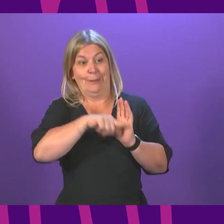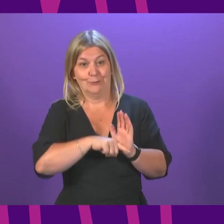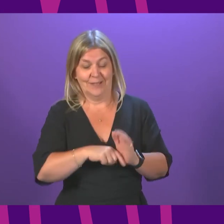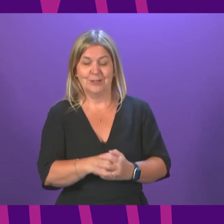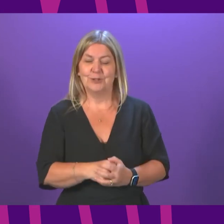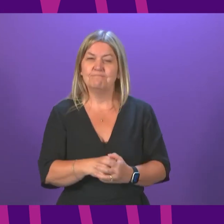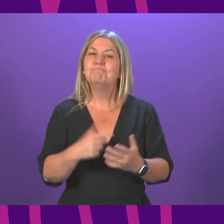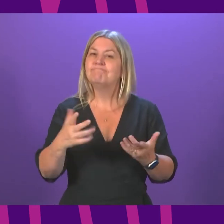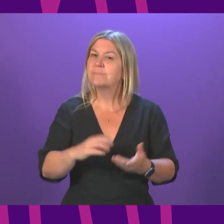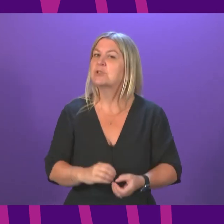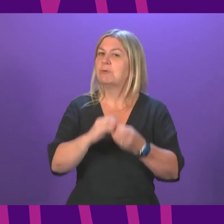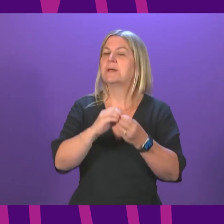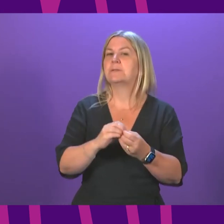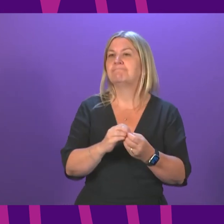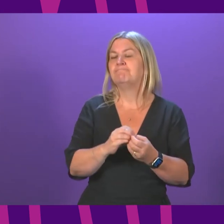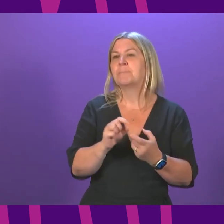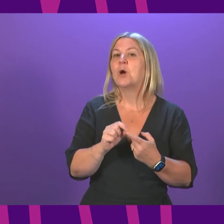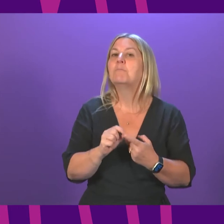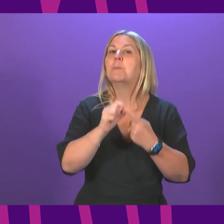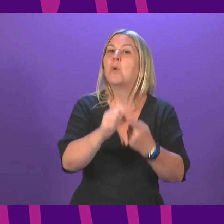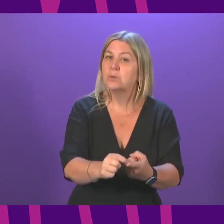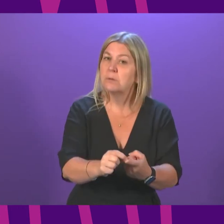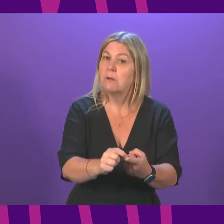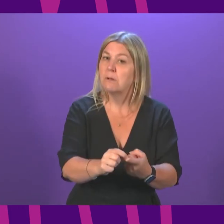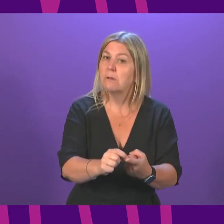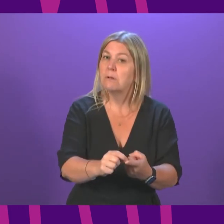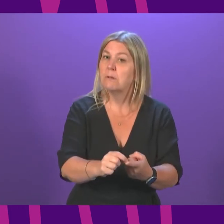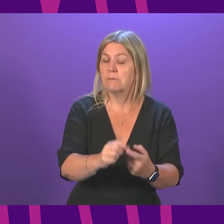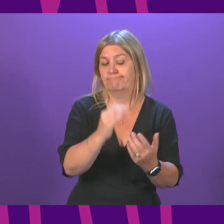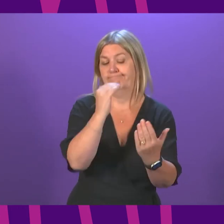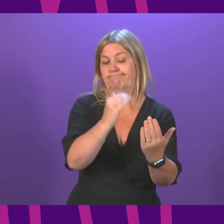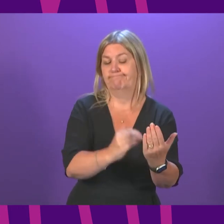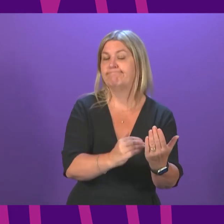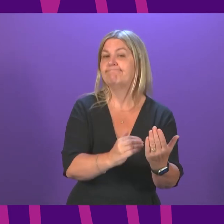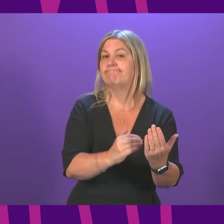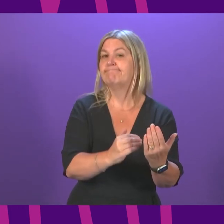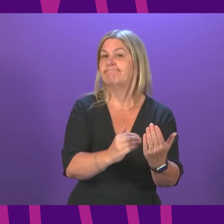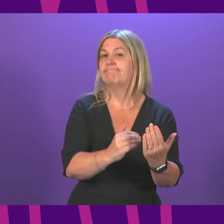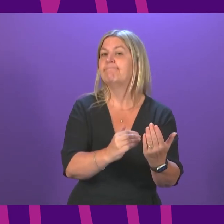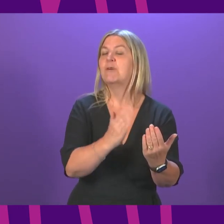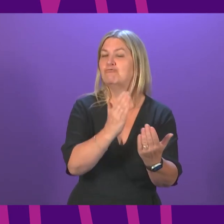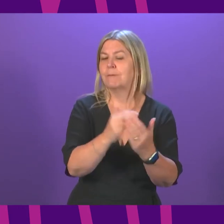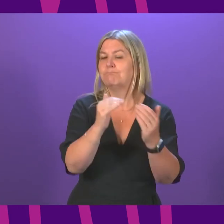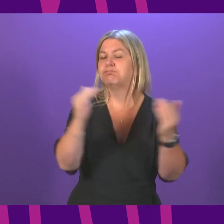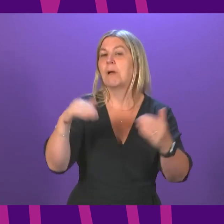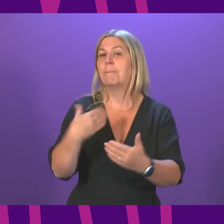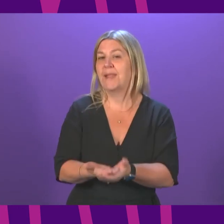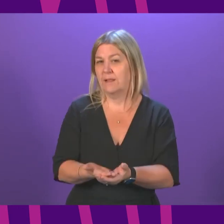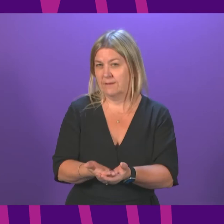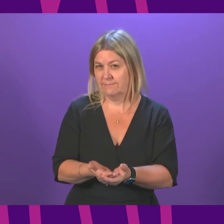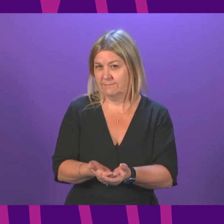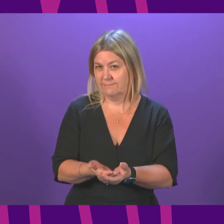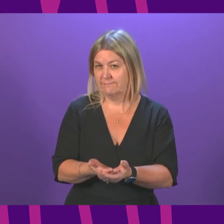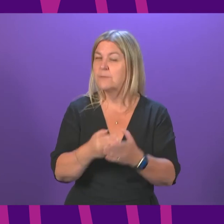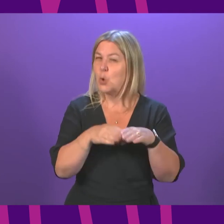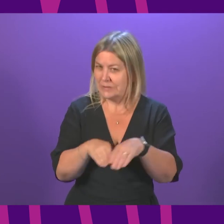proposals that are consistent with the framework of the bill. I know that not everybody agrees